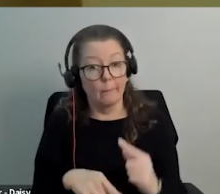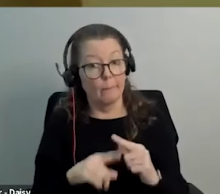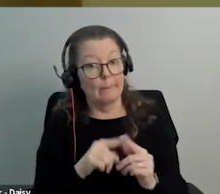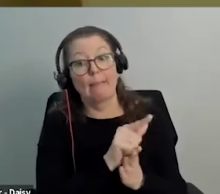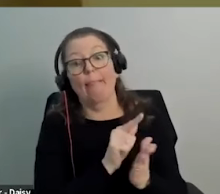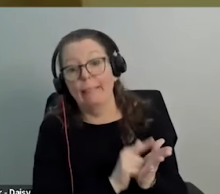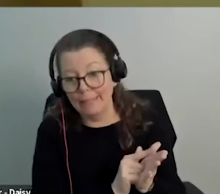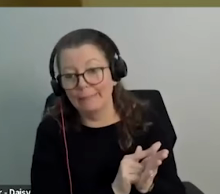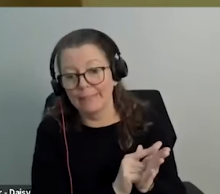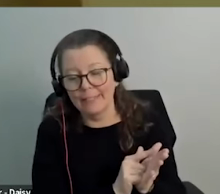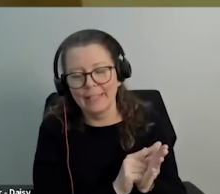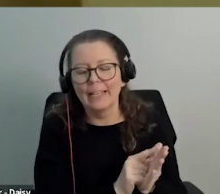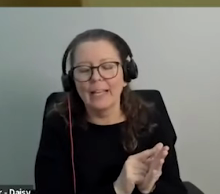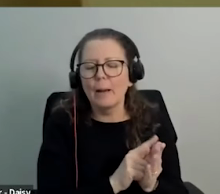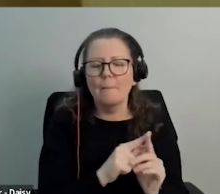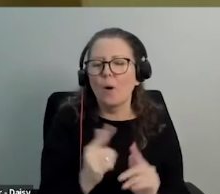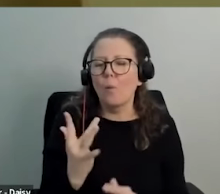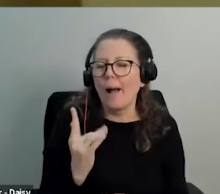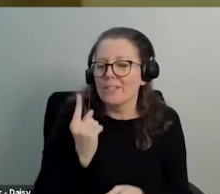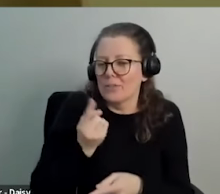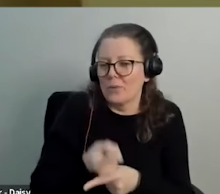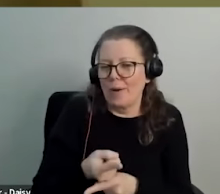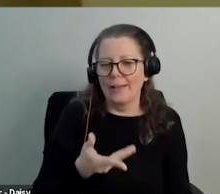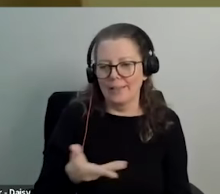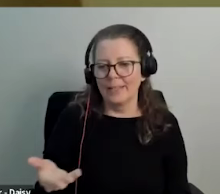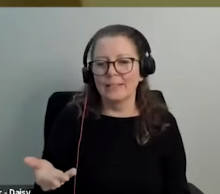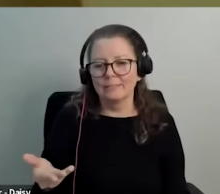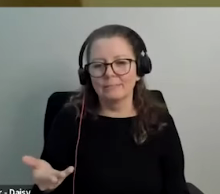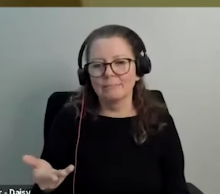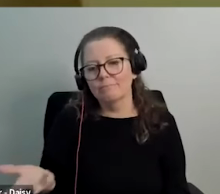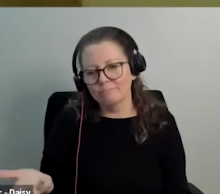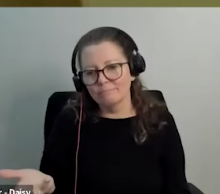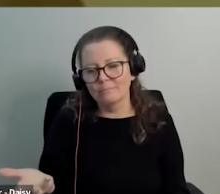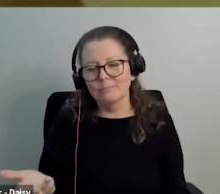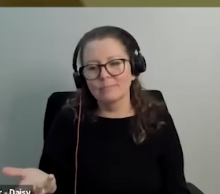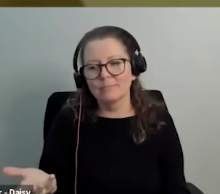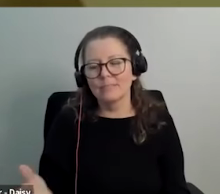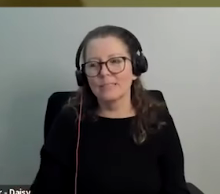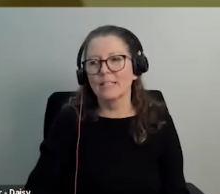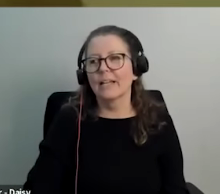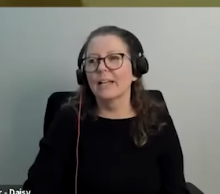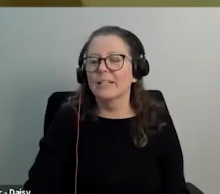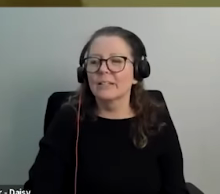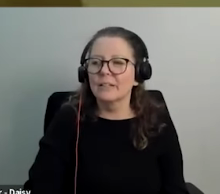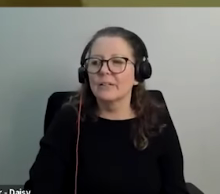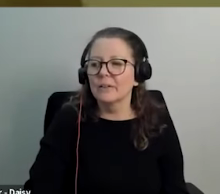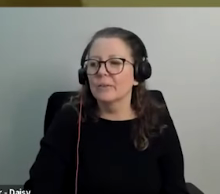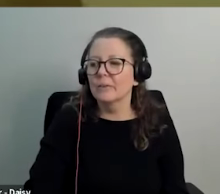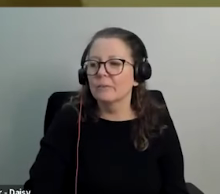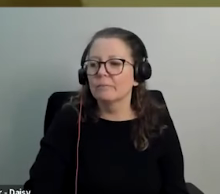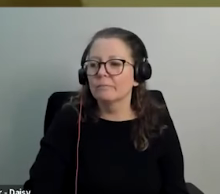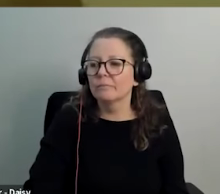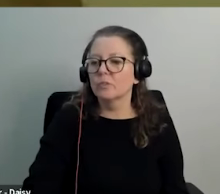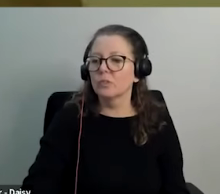but it is the right thing to do. I think, once you can actually open up a dialogue with somebody, you know,